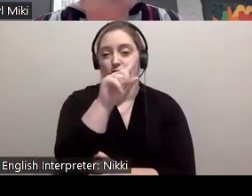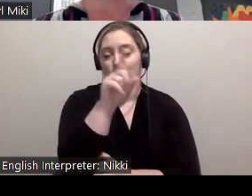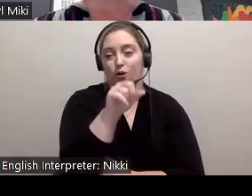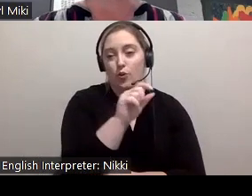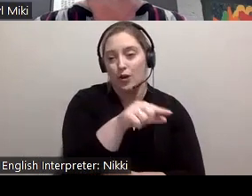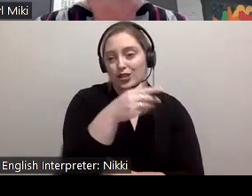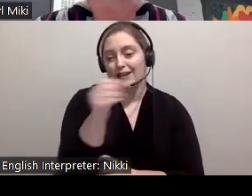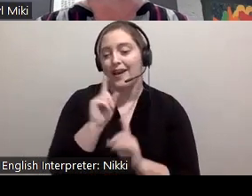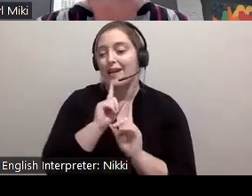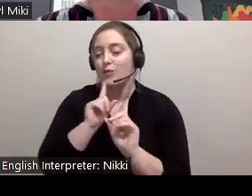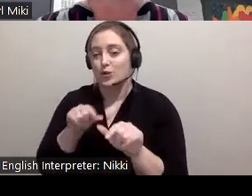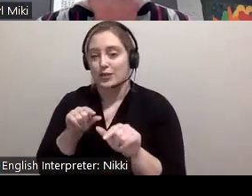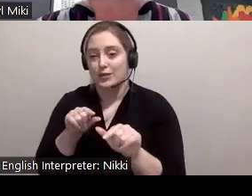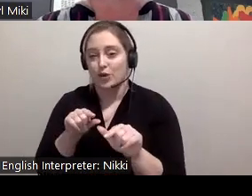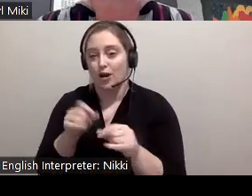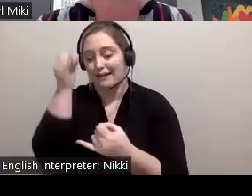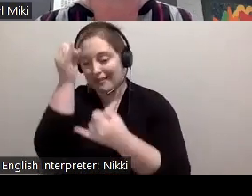session at the end of the PowerPoint. So please do put